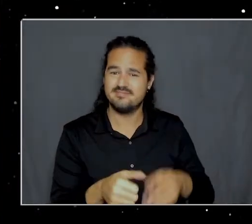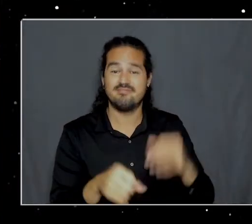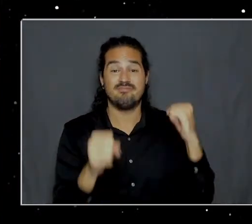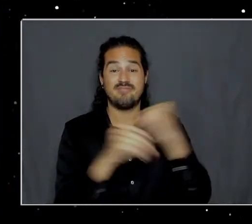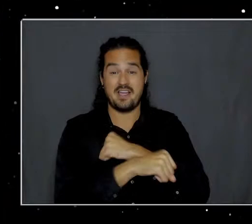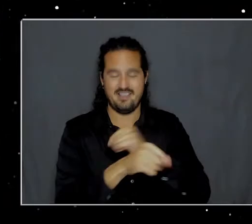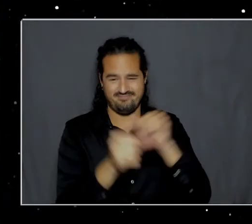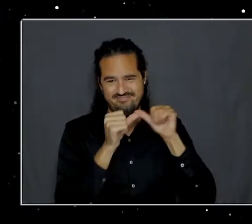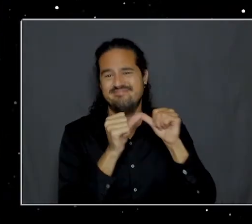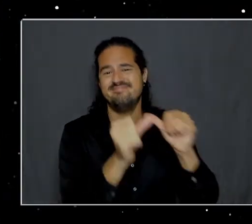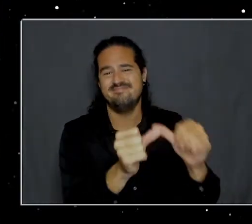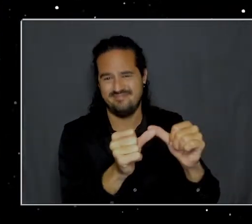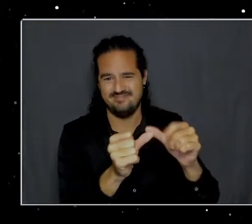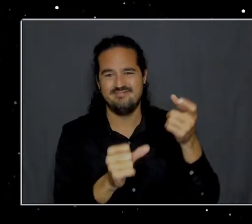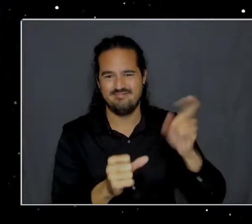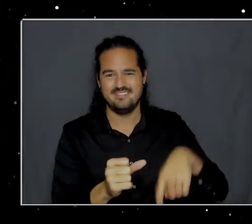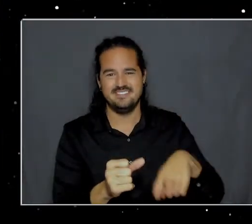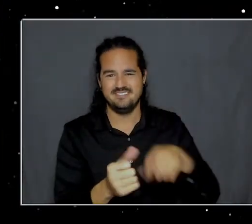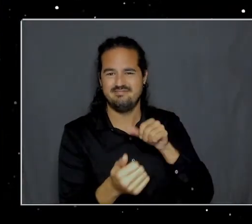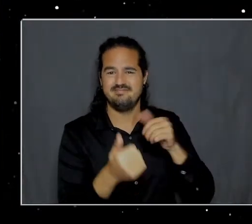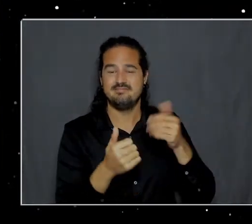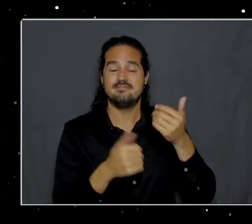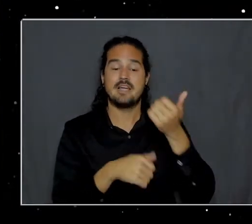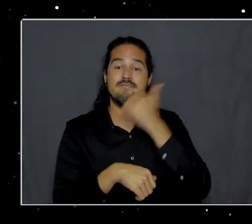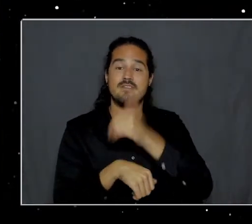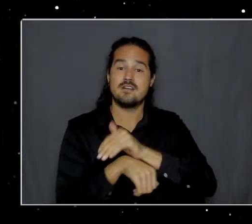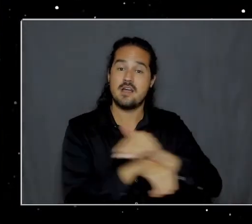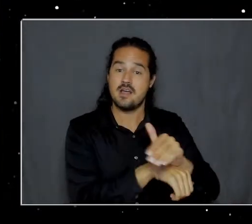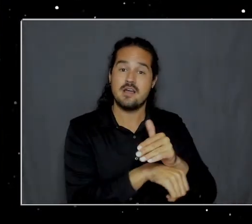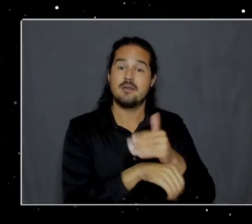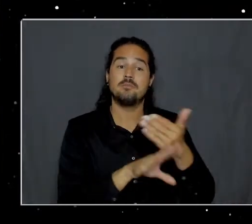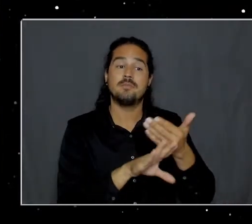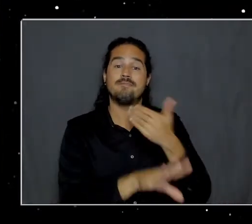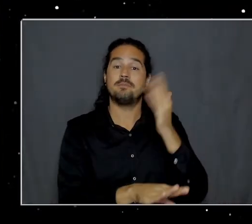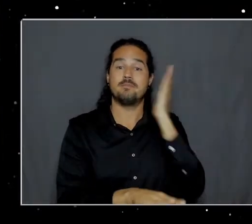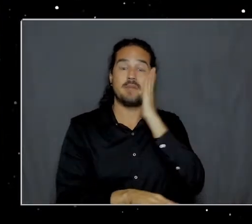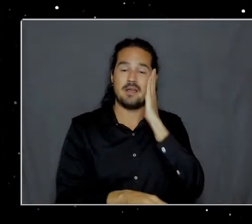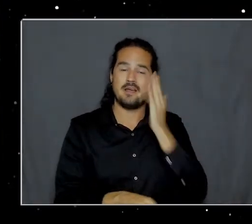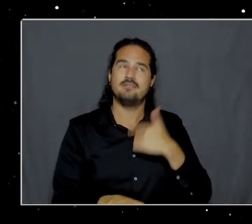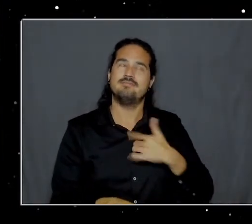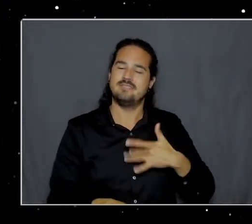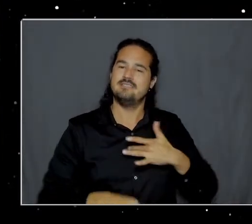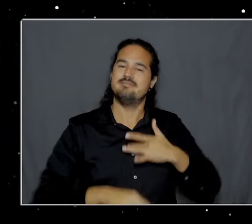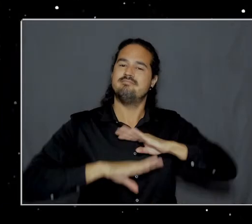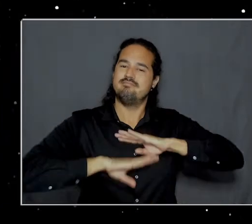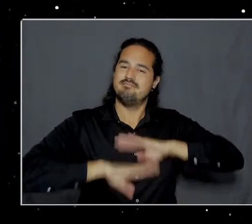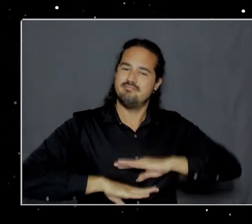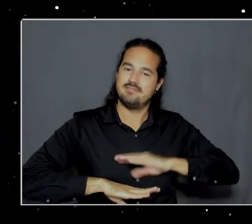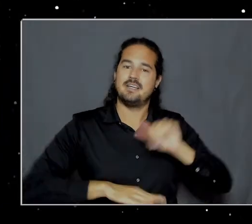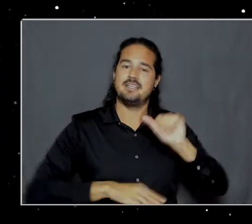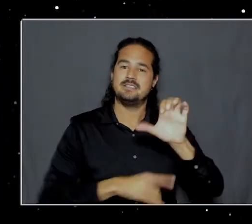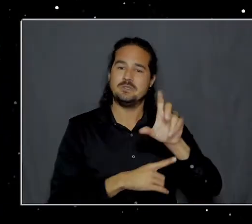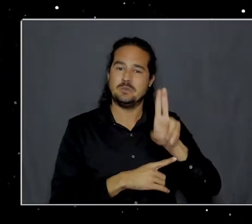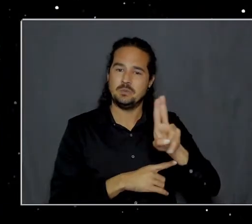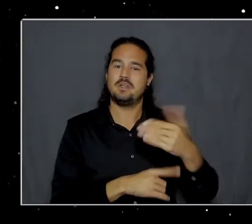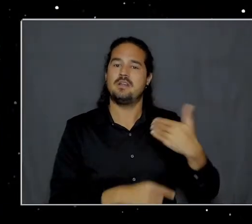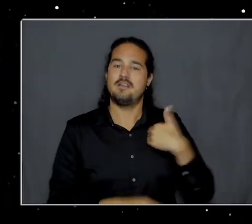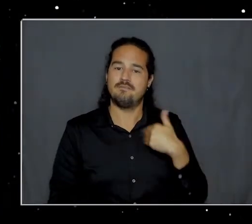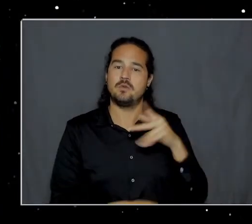THE FIGHT GOES ON, AND TO ME I SLEEP BETTER AT NIGHT KNOWING THAT WE HAVE ORGANIZATIONS LIKE THE ACLU OF WASHINGTON AND THE